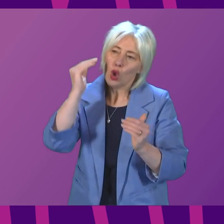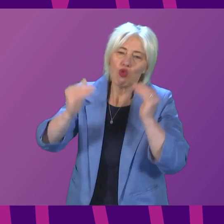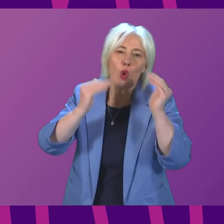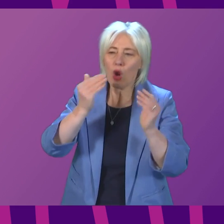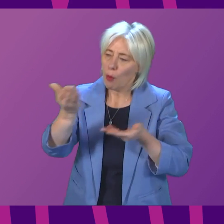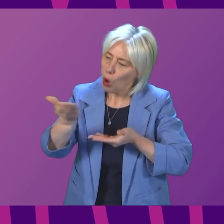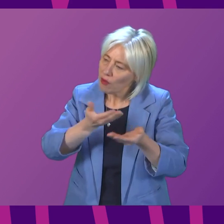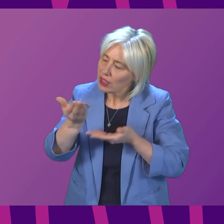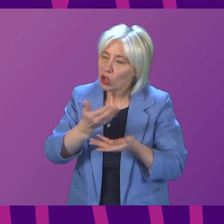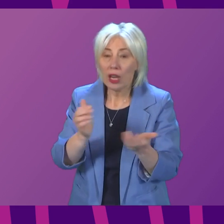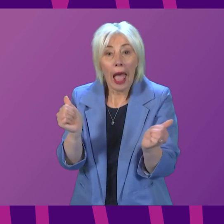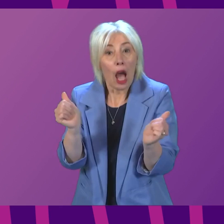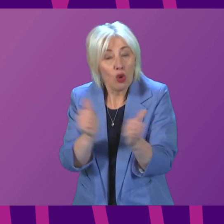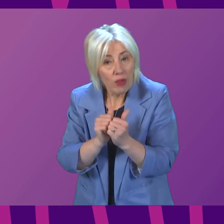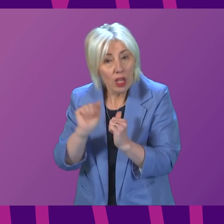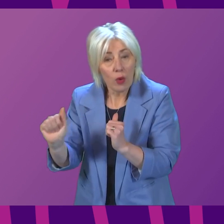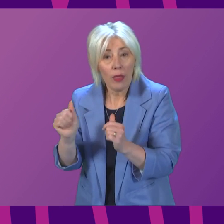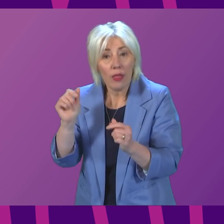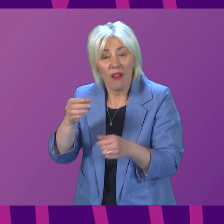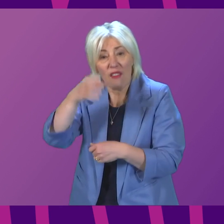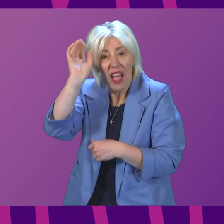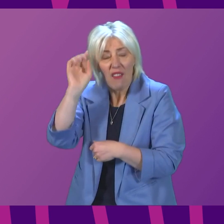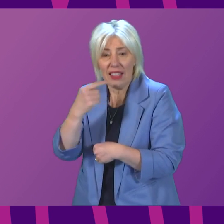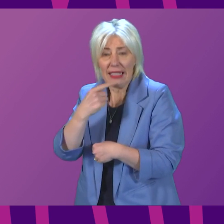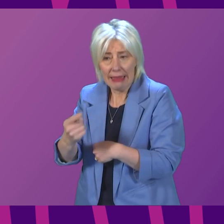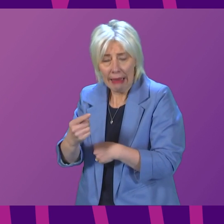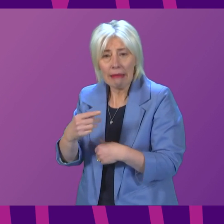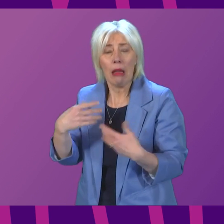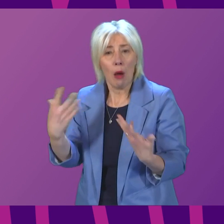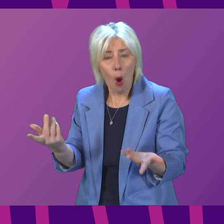agree with that quote from the retired firefighter and will she stand up and tell us what consultation